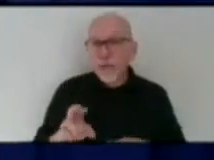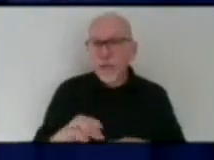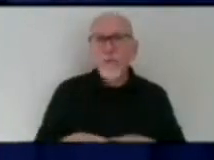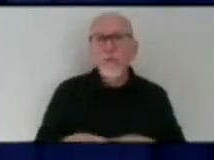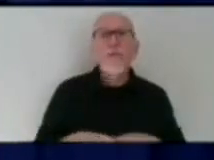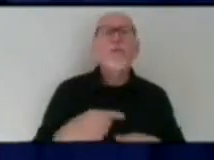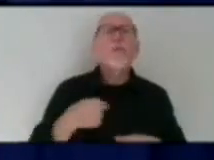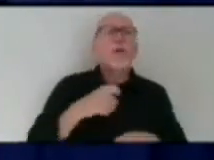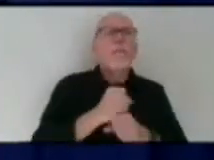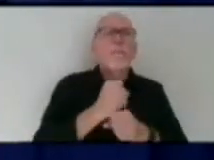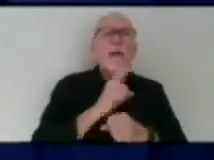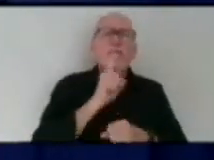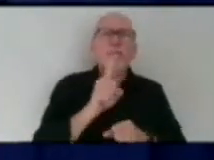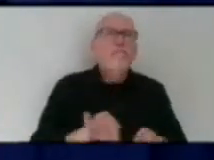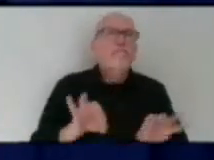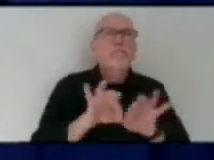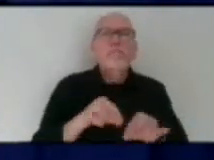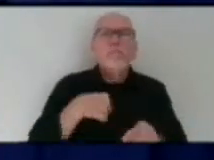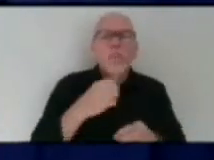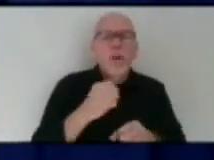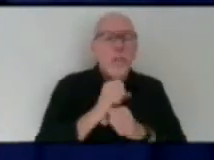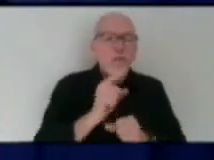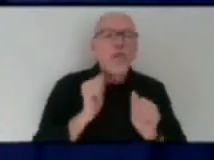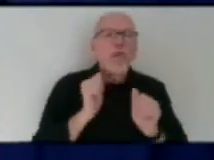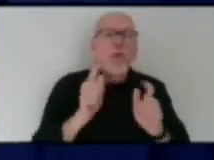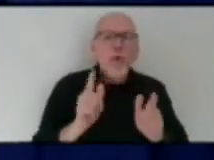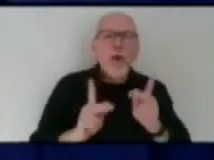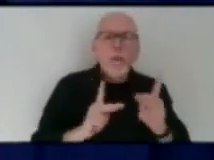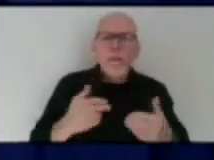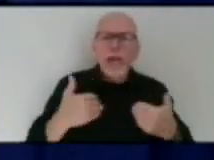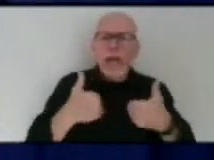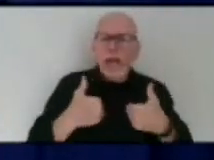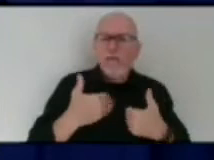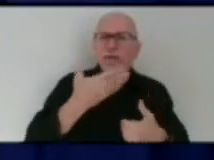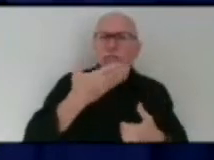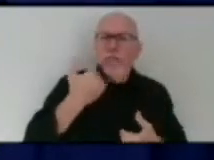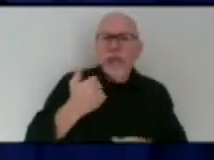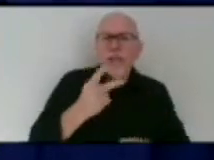Hoosier to be able to get the best care for whatever their health care problem